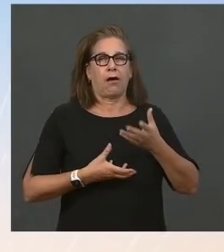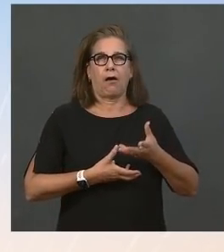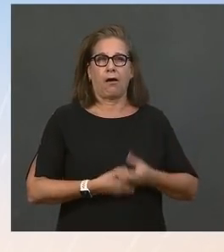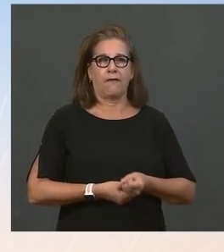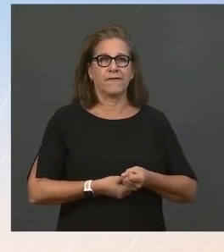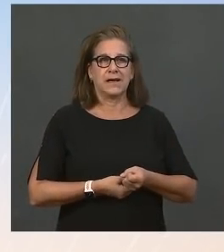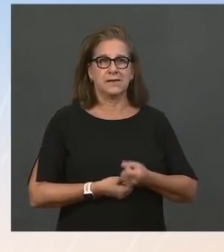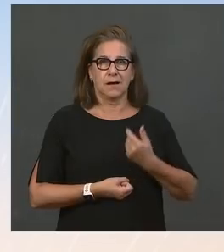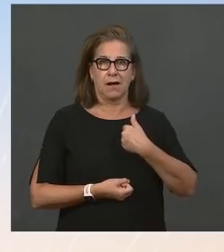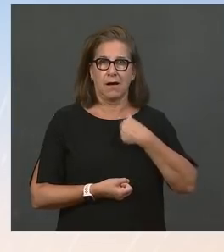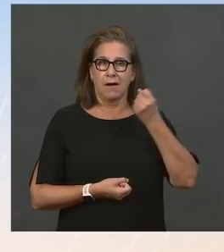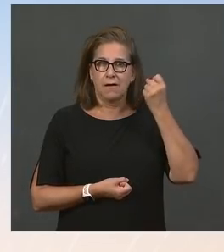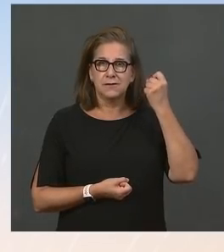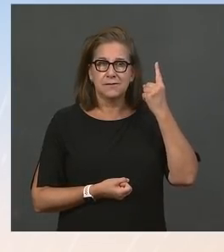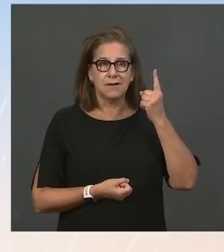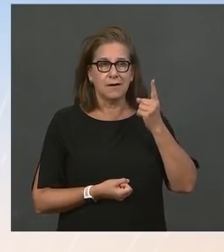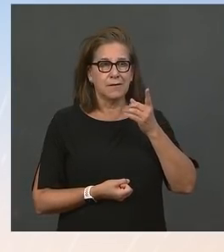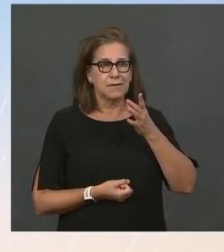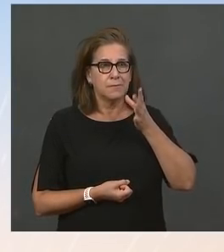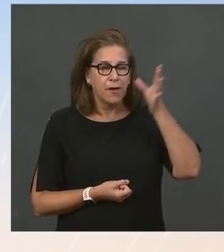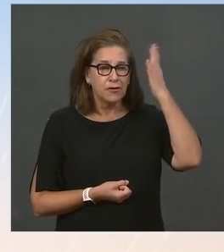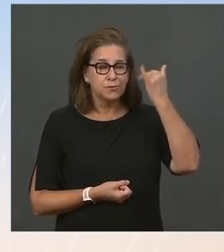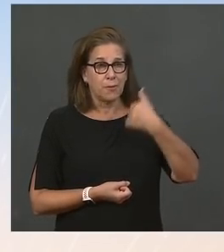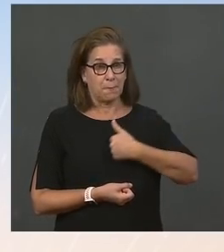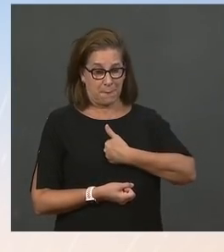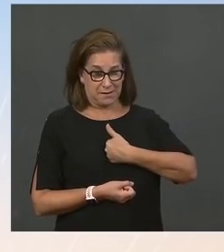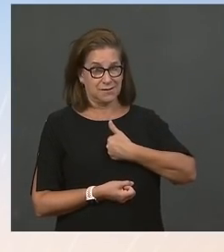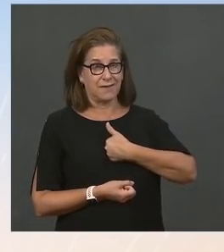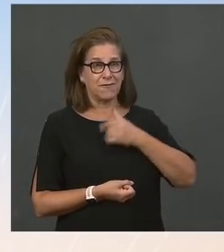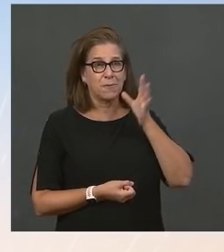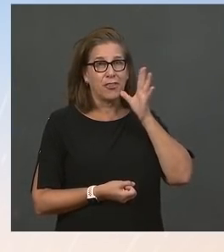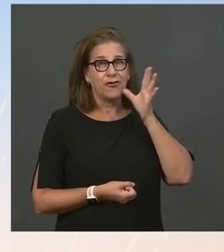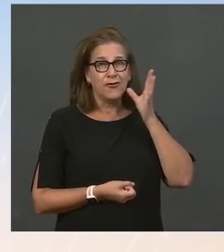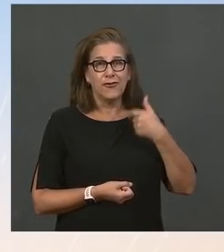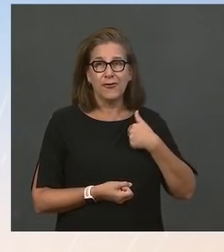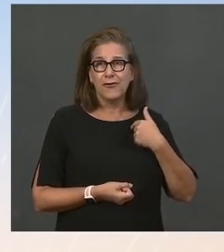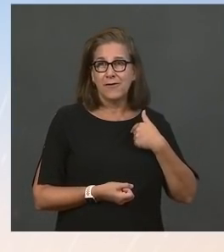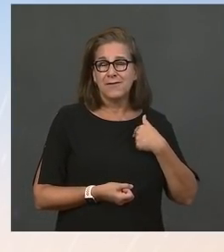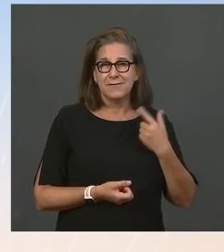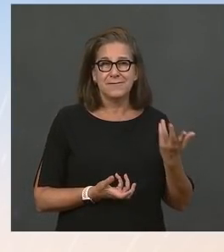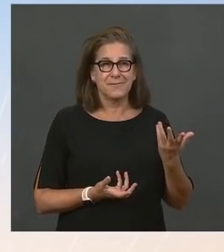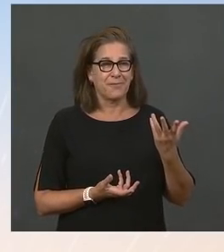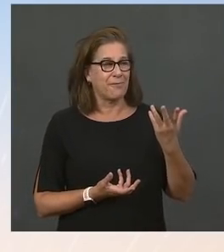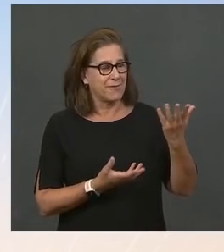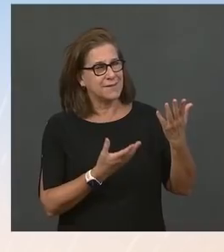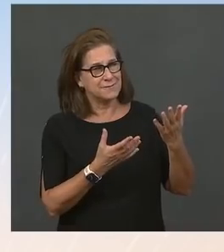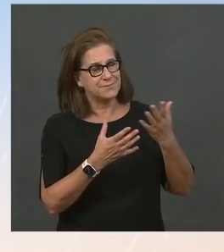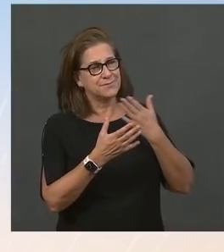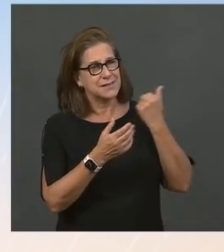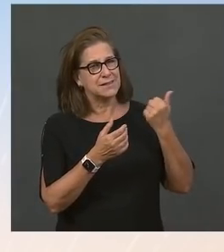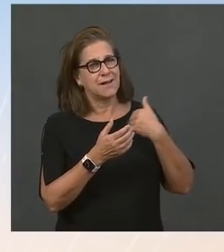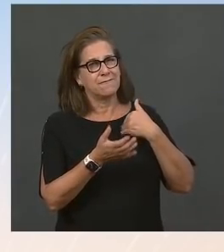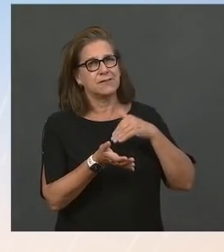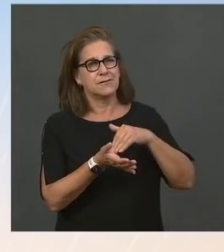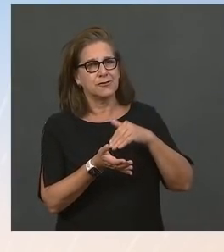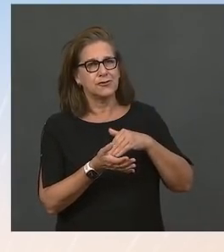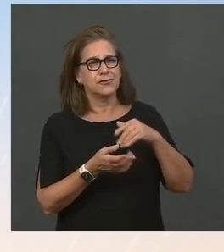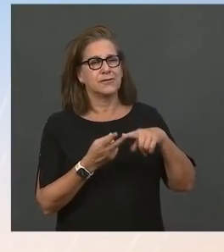of course, to wait for approval before, you know, they proceed -- but to have those conversations. And that will be what our strategy is guided around.